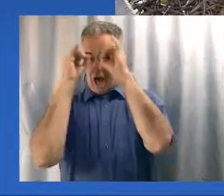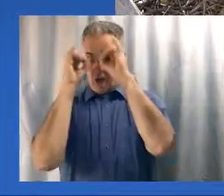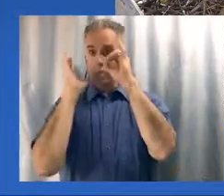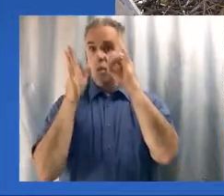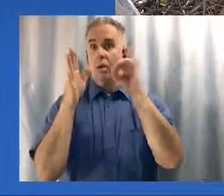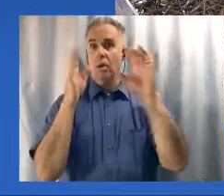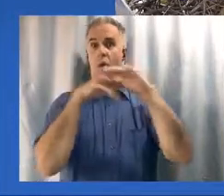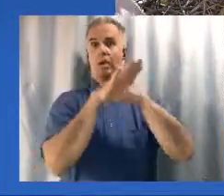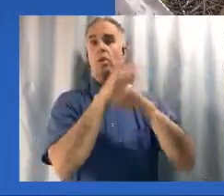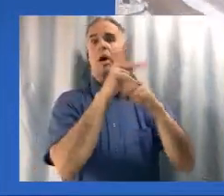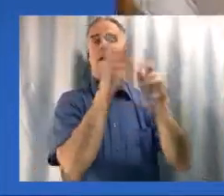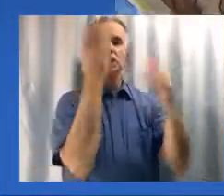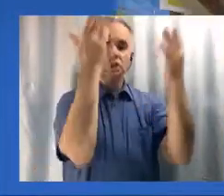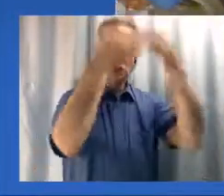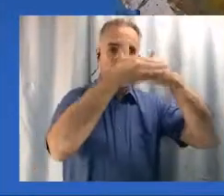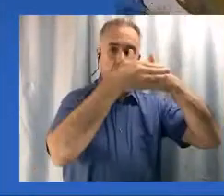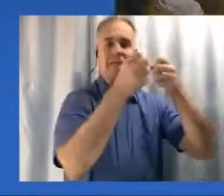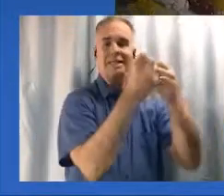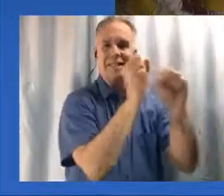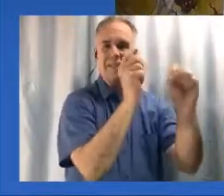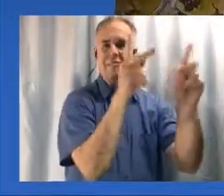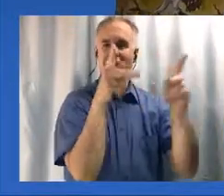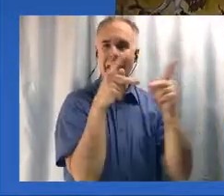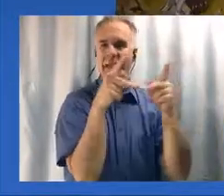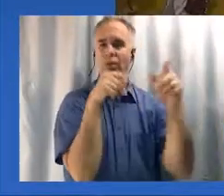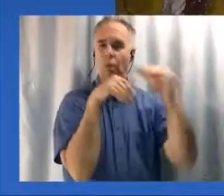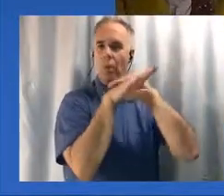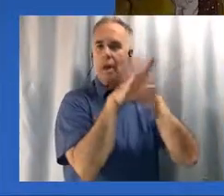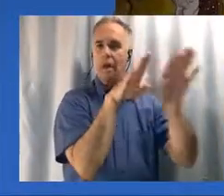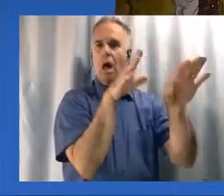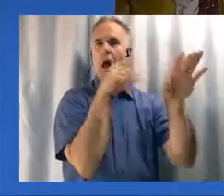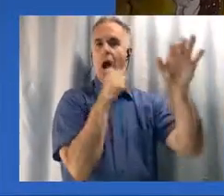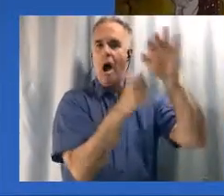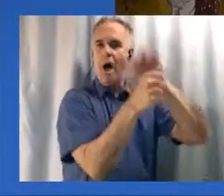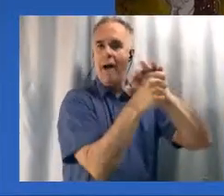They use a space that is dark and safe.